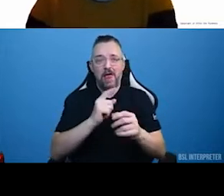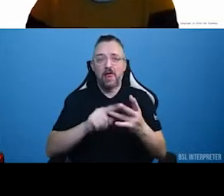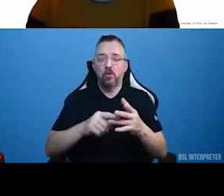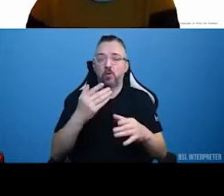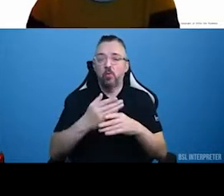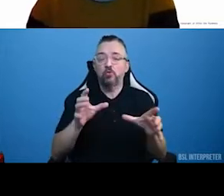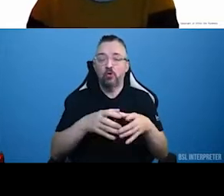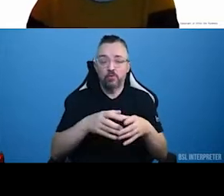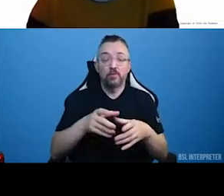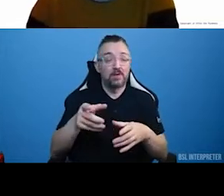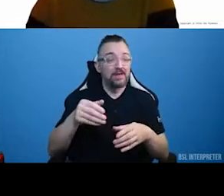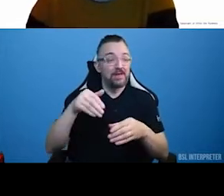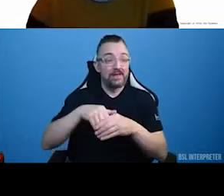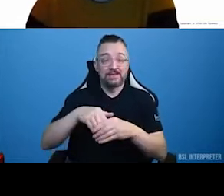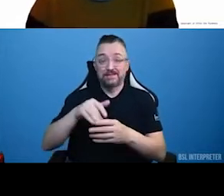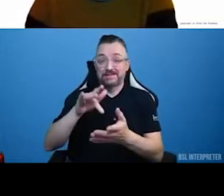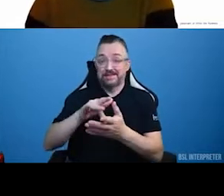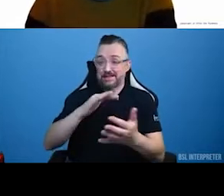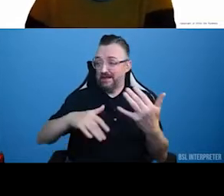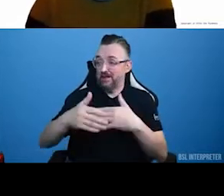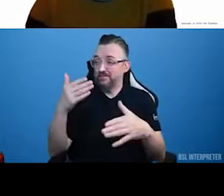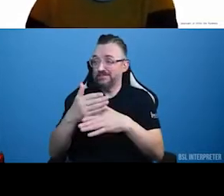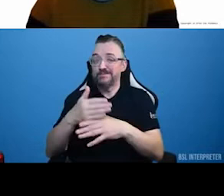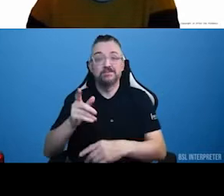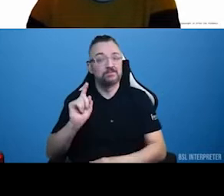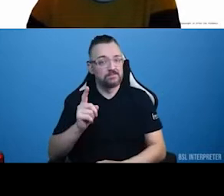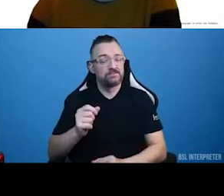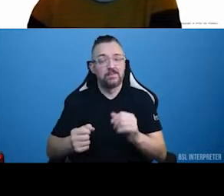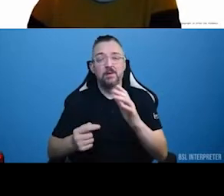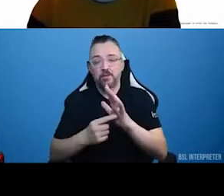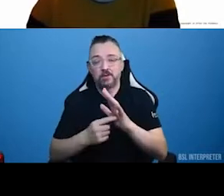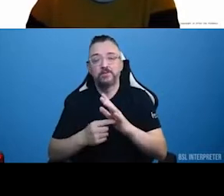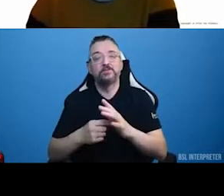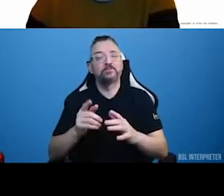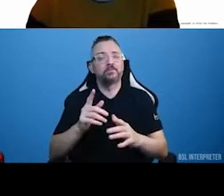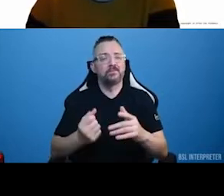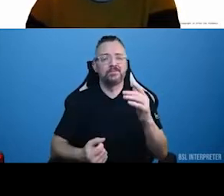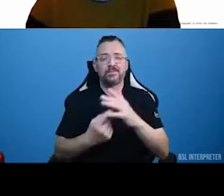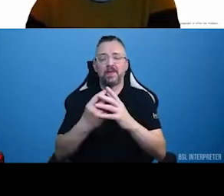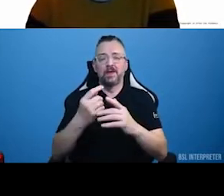being active as part of COP26, and responding to the climate emergency. They came along and they presented